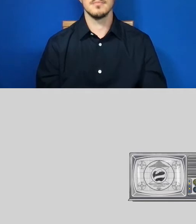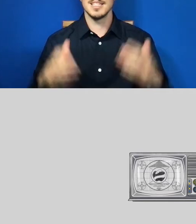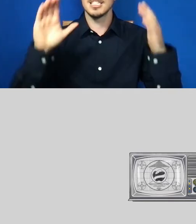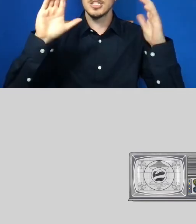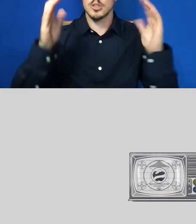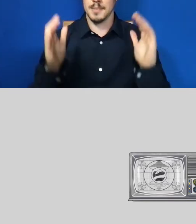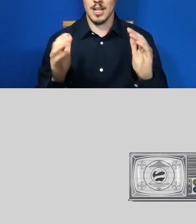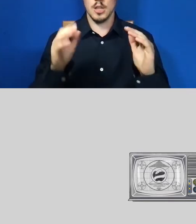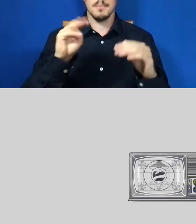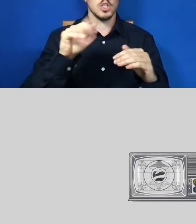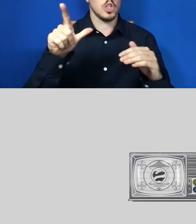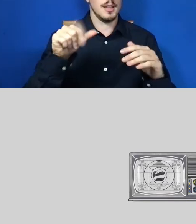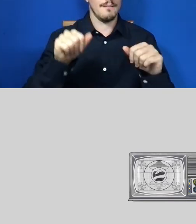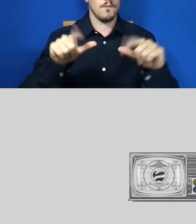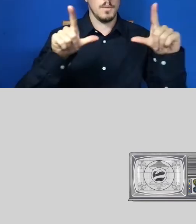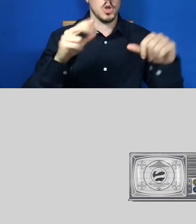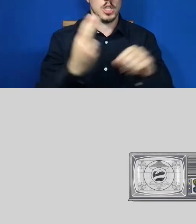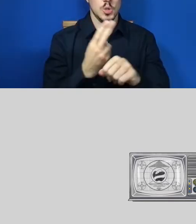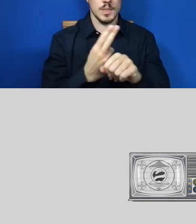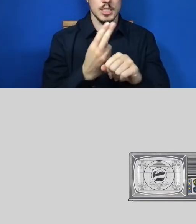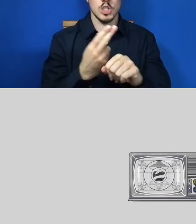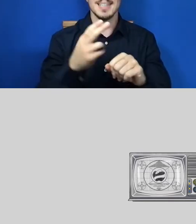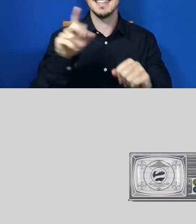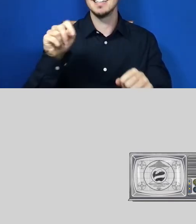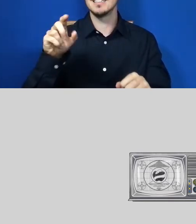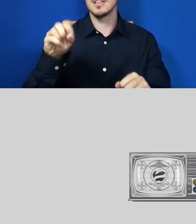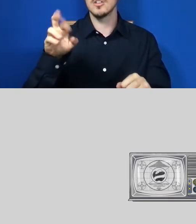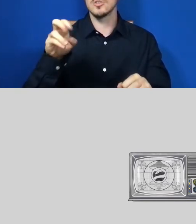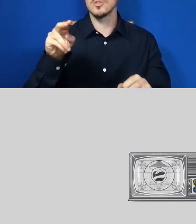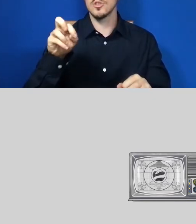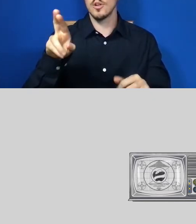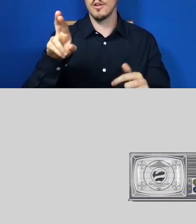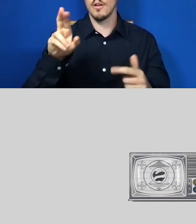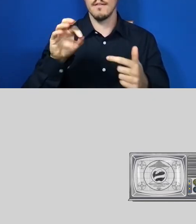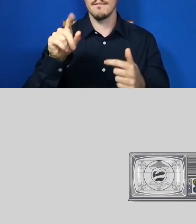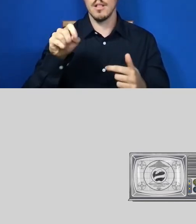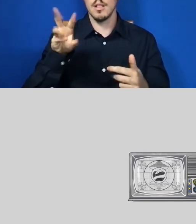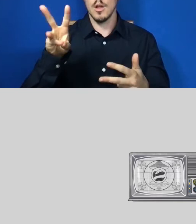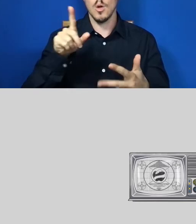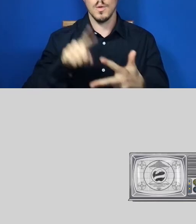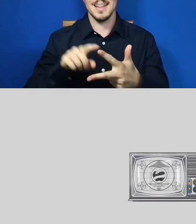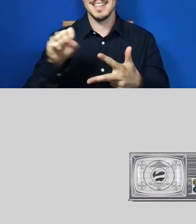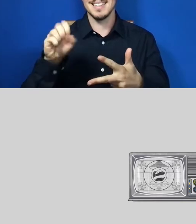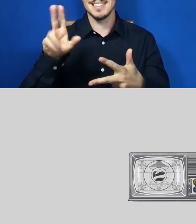that compared the machine learning framework usage, Tensorflow, Scikit Learn and PyTorch